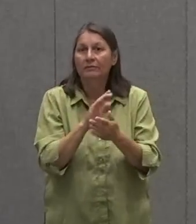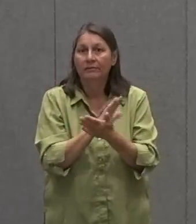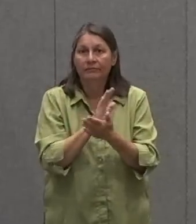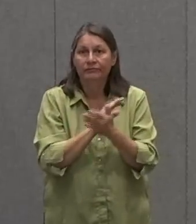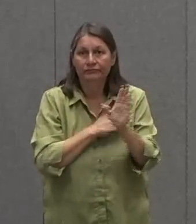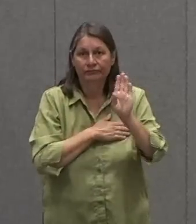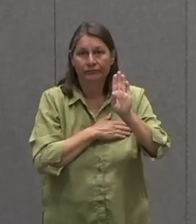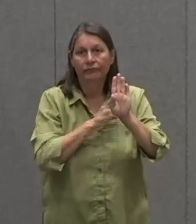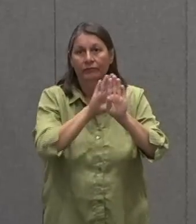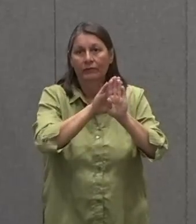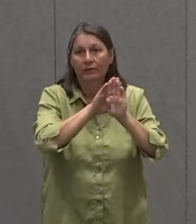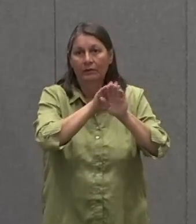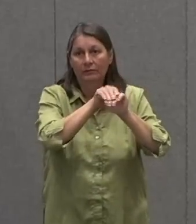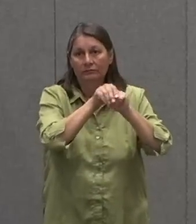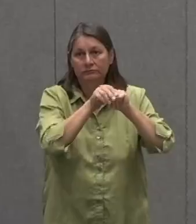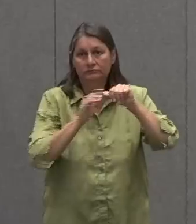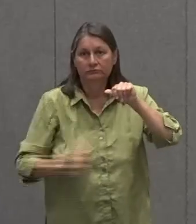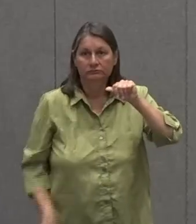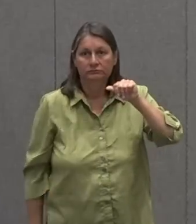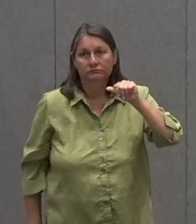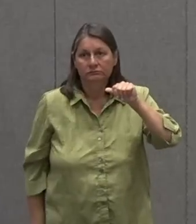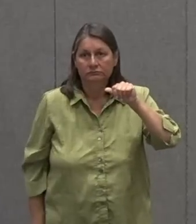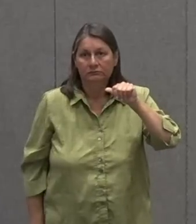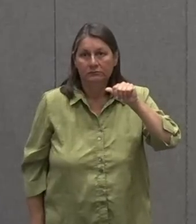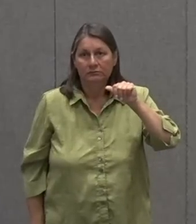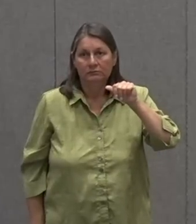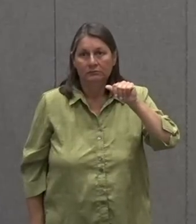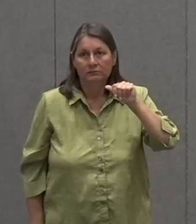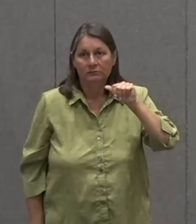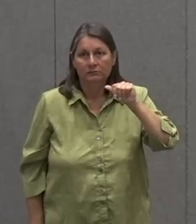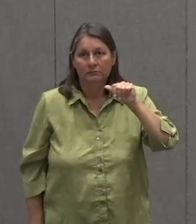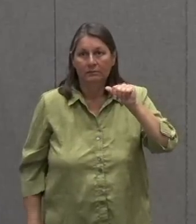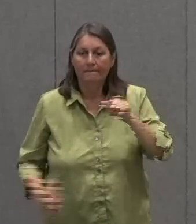We're gonna fold it into hamburger style.